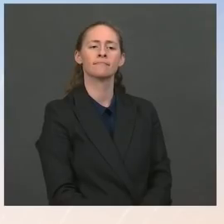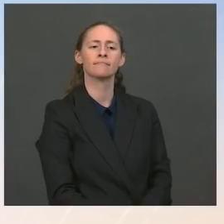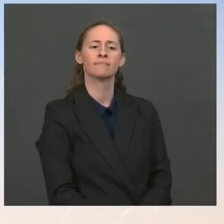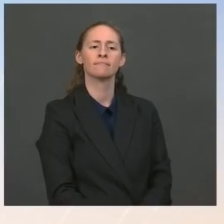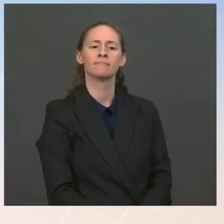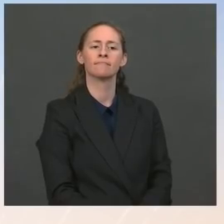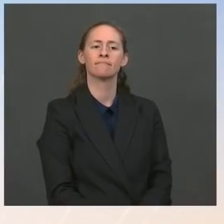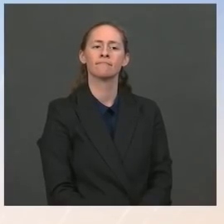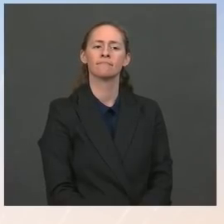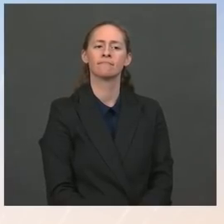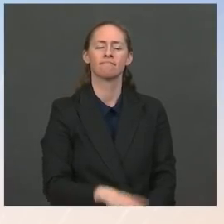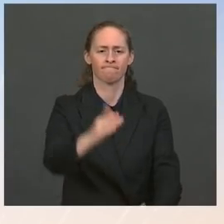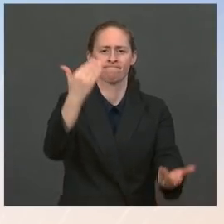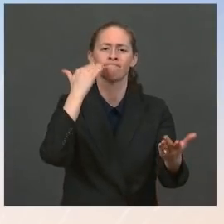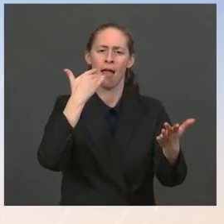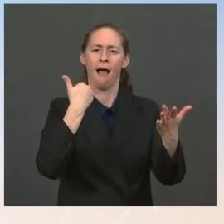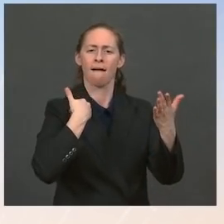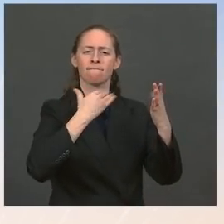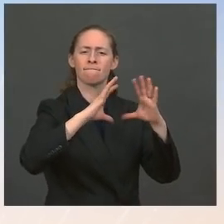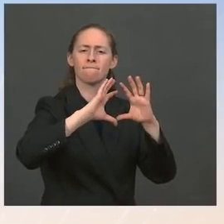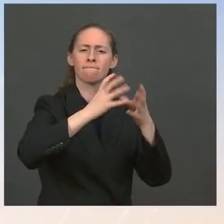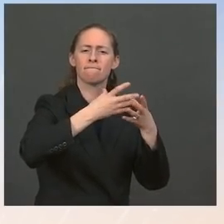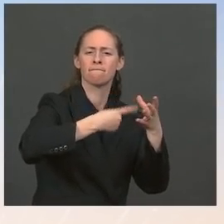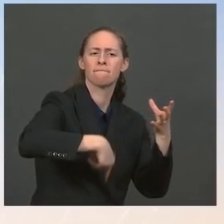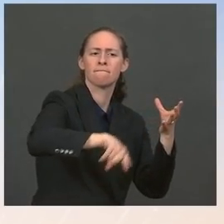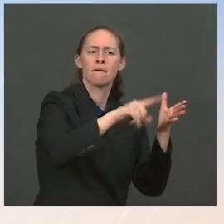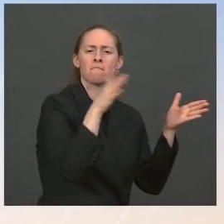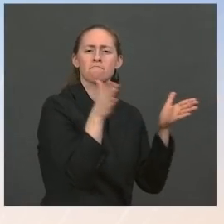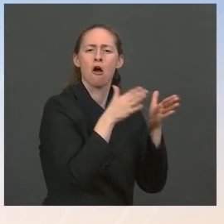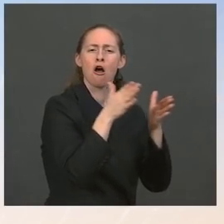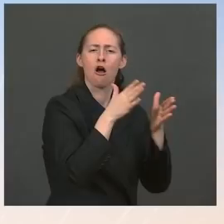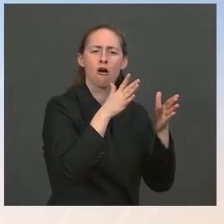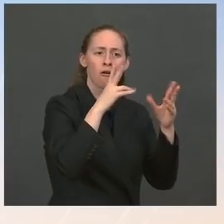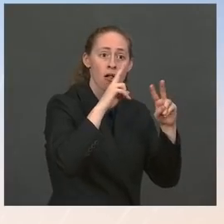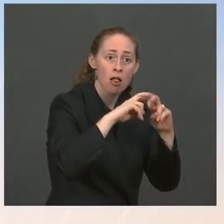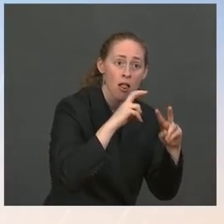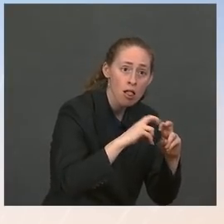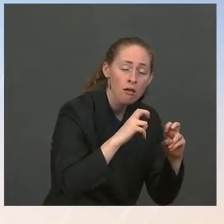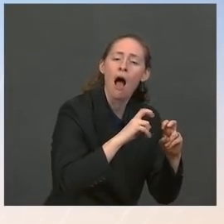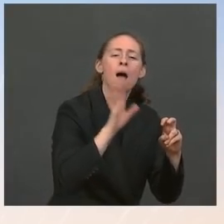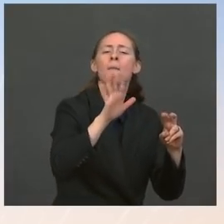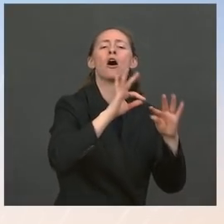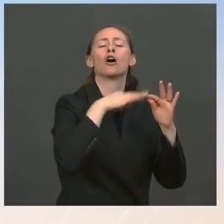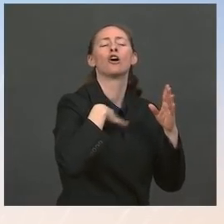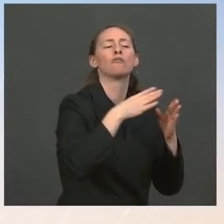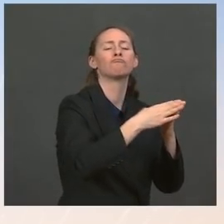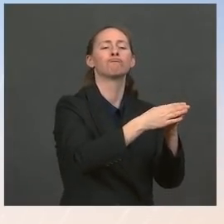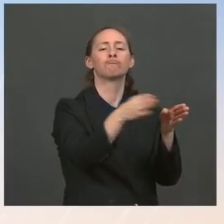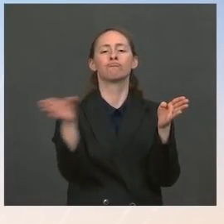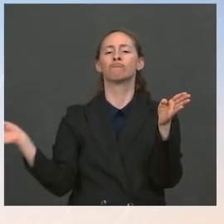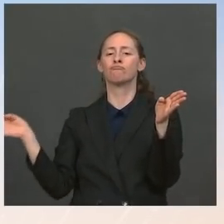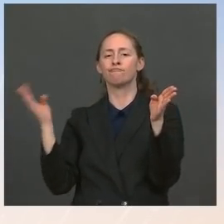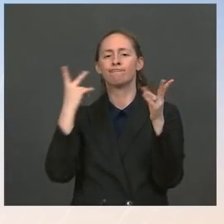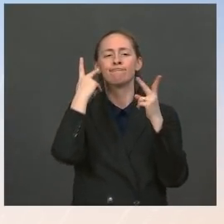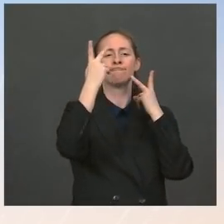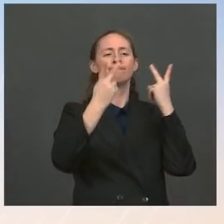So it's critical to look at broader trends instead of individual data points. So, when you do that, you'll see that we've made real progress